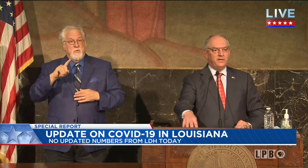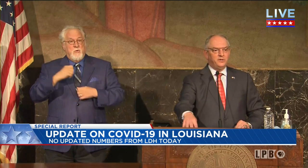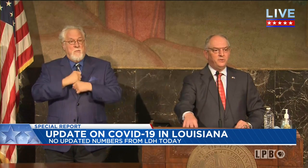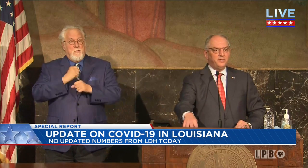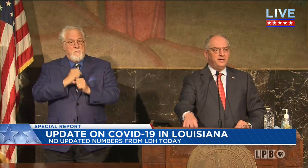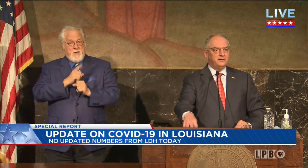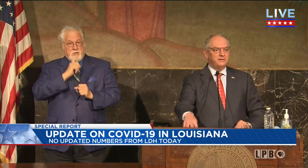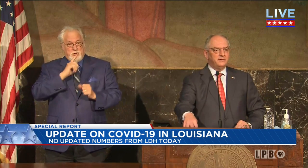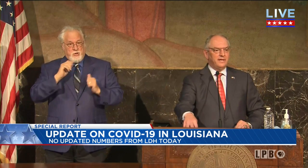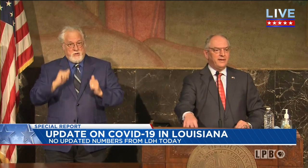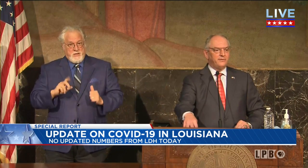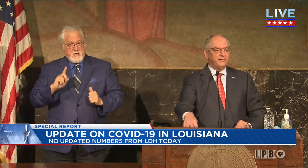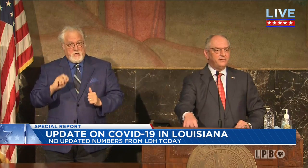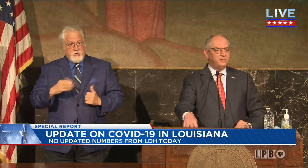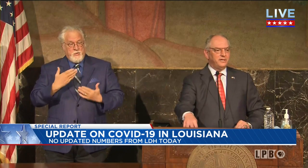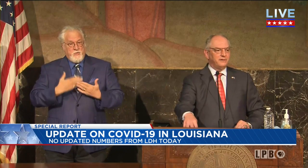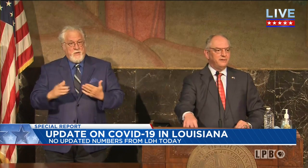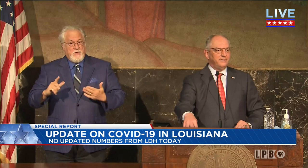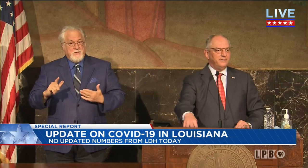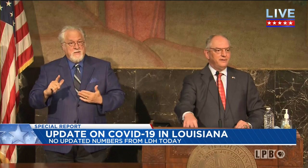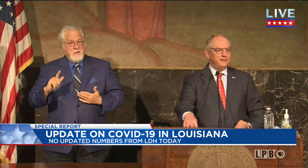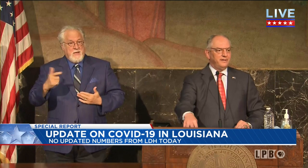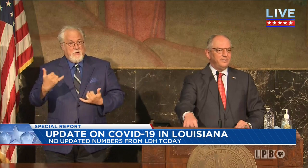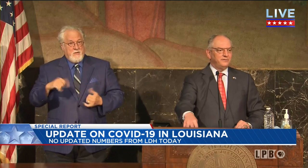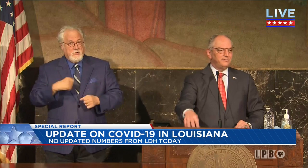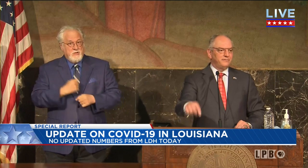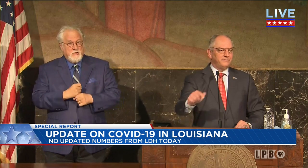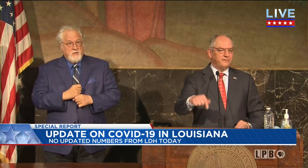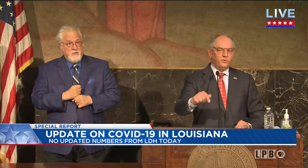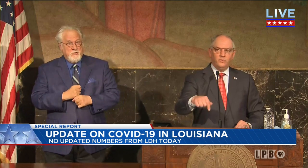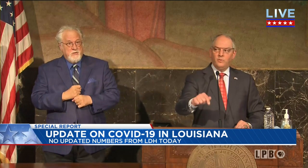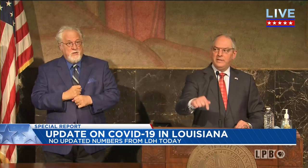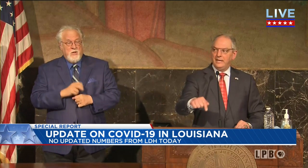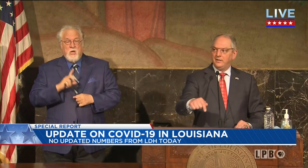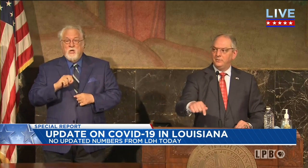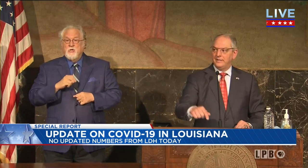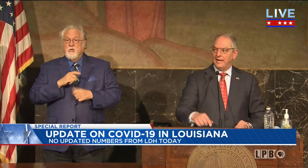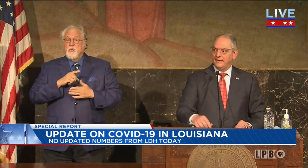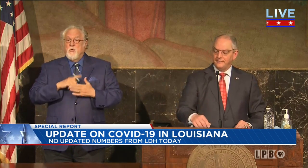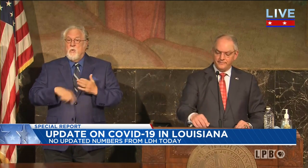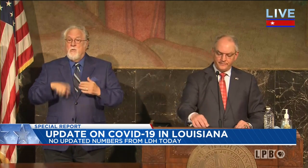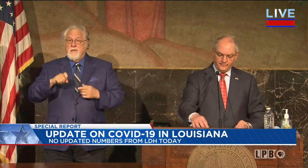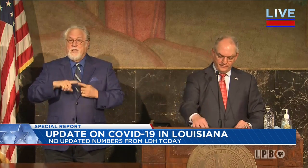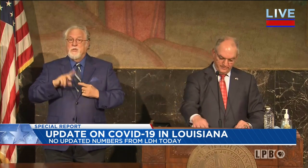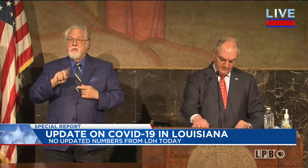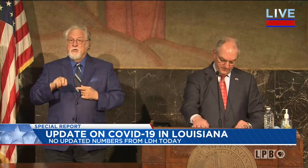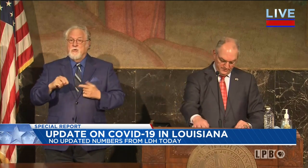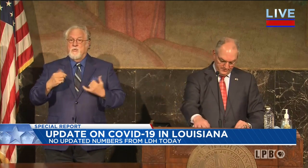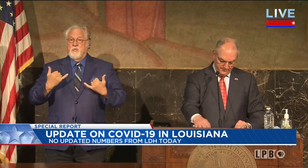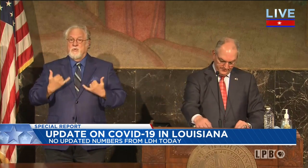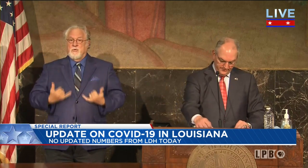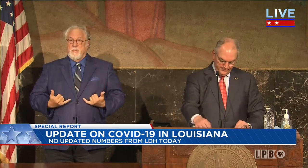CERTAINTY THAT WE'RE USED TO. BUT THE BEST TOOL THAT WE HAVE FOR MAKING SURE THAT WE CAN DO